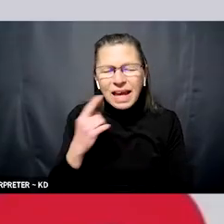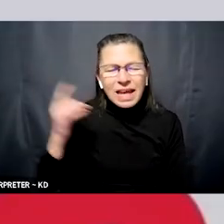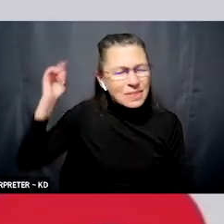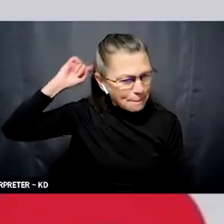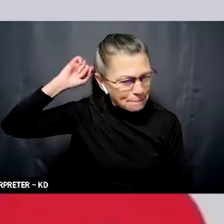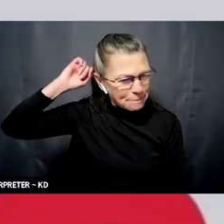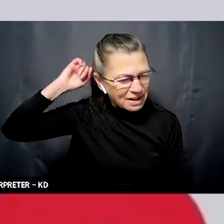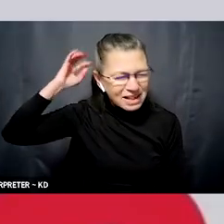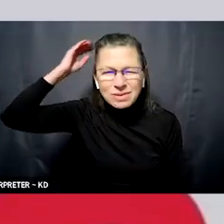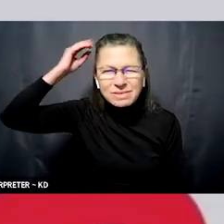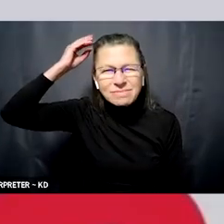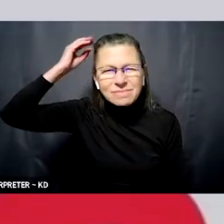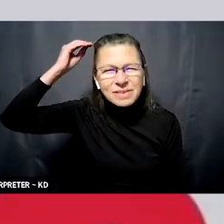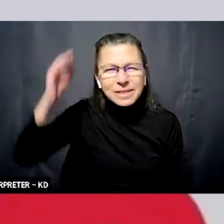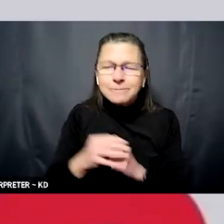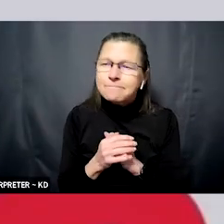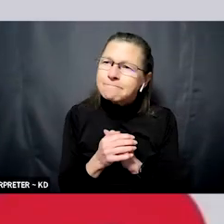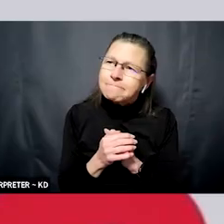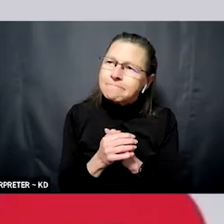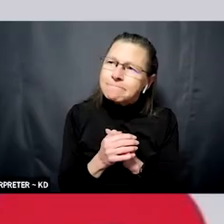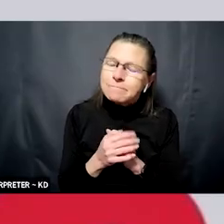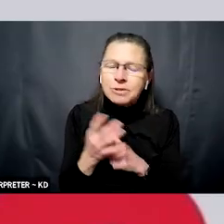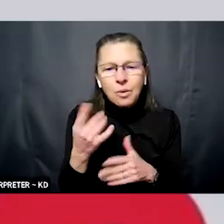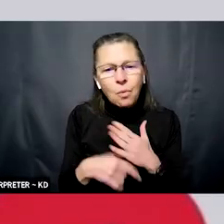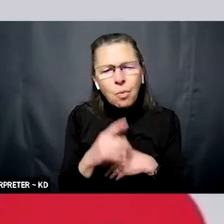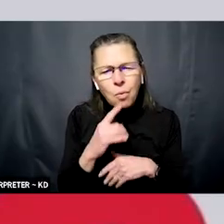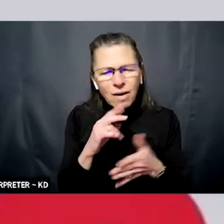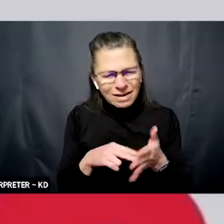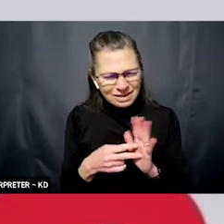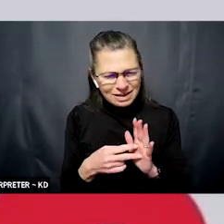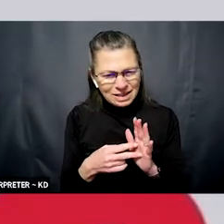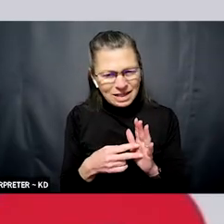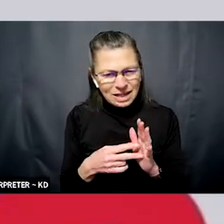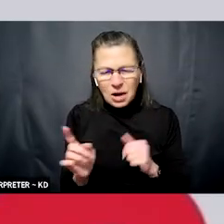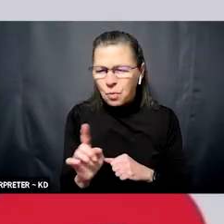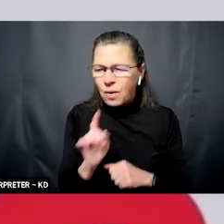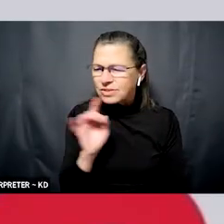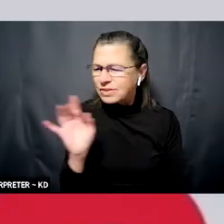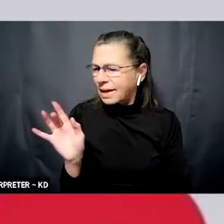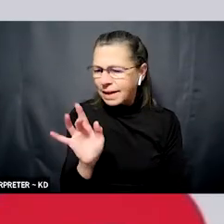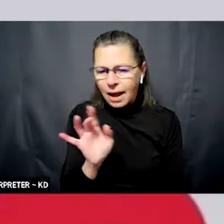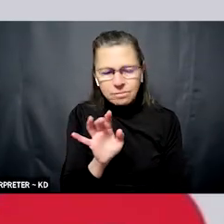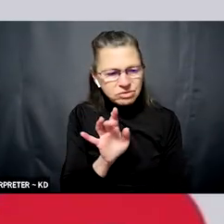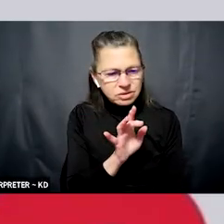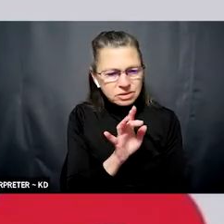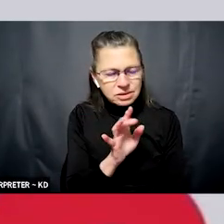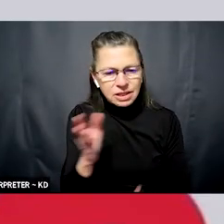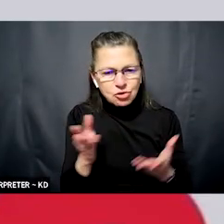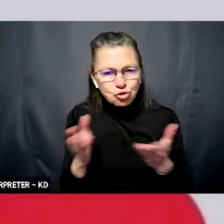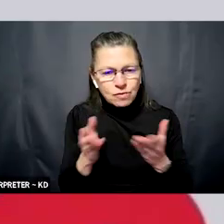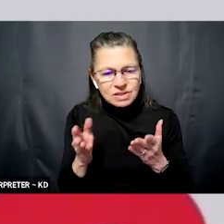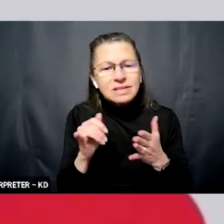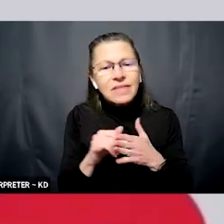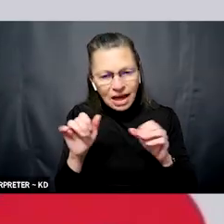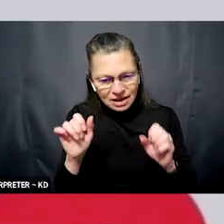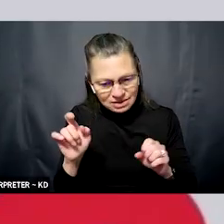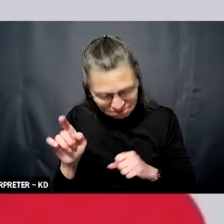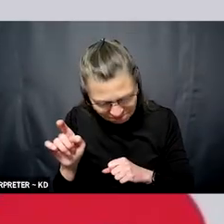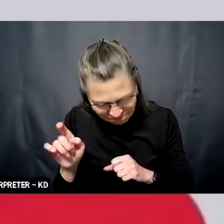time I was thinking about what is it and where are the gaps in services that could be filled. There